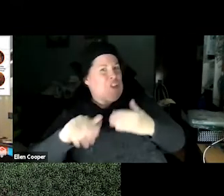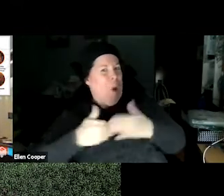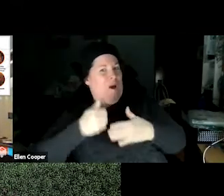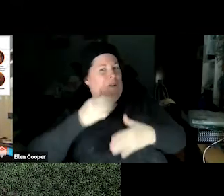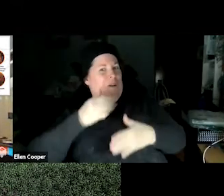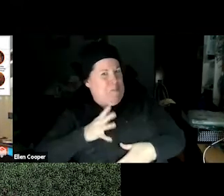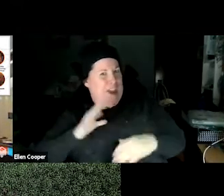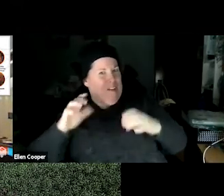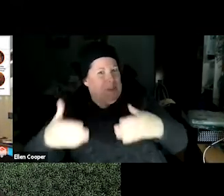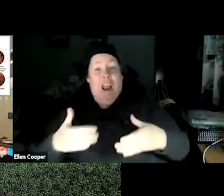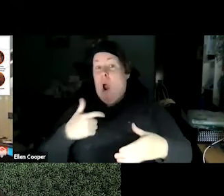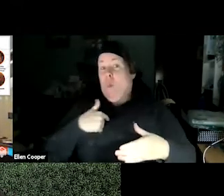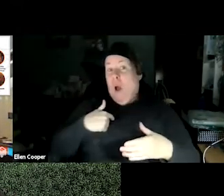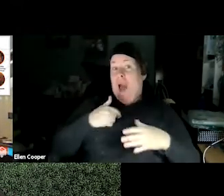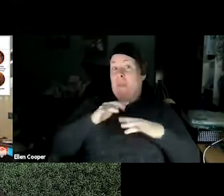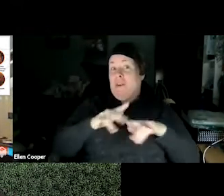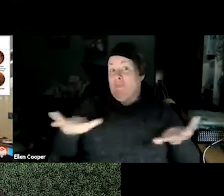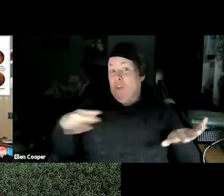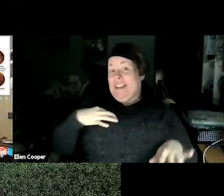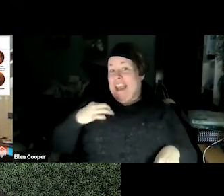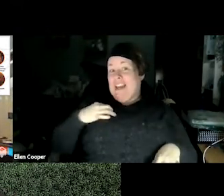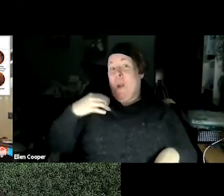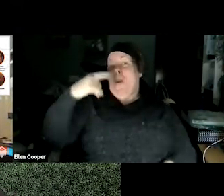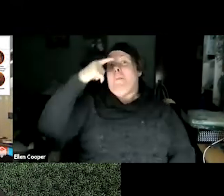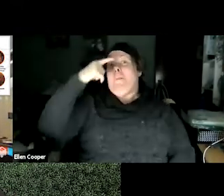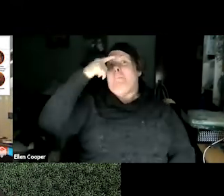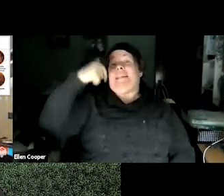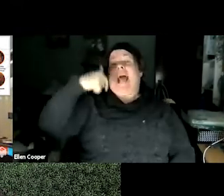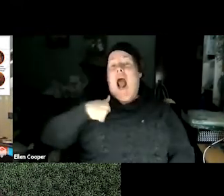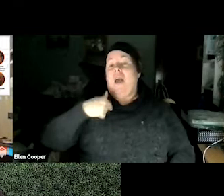I'm the diversity candidate, this time because I'm the one that doesn't have a name, Chris.